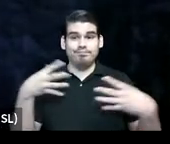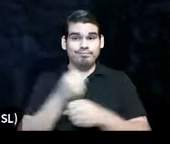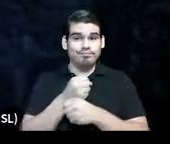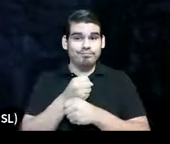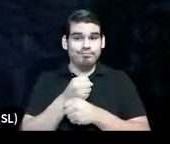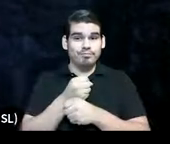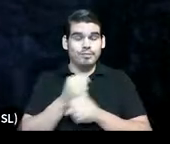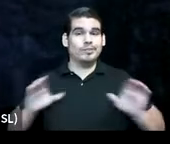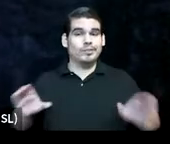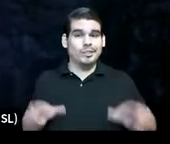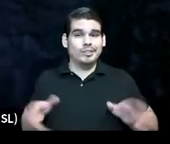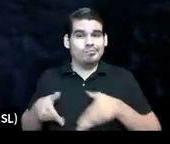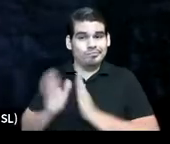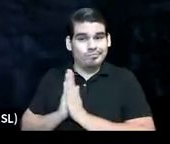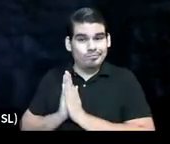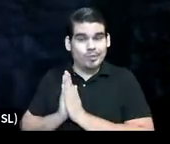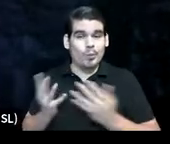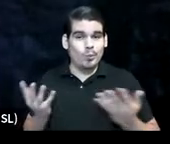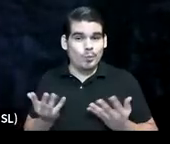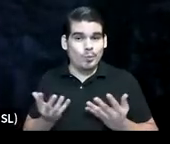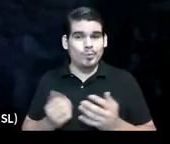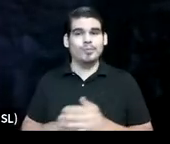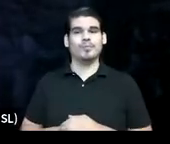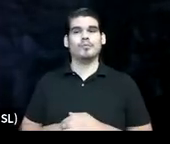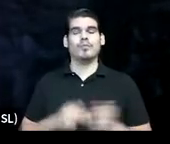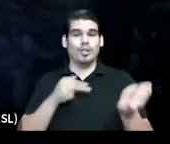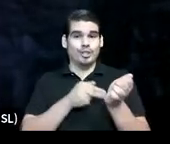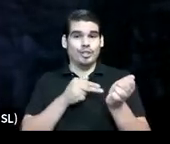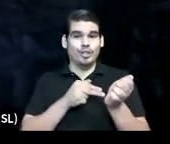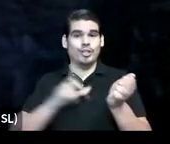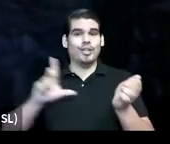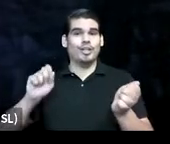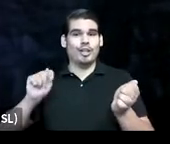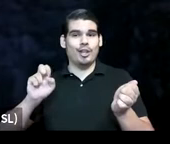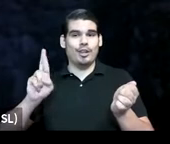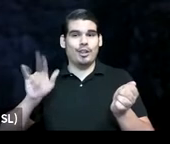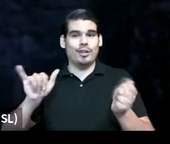Within the nursing programs at these colleges and the second part of our ask is for